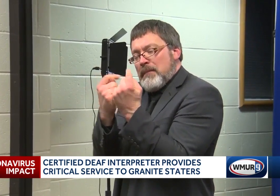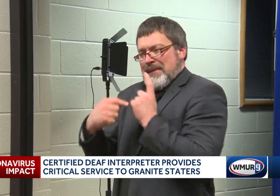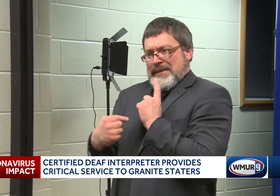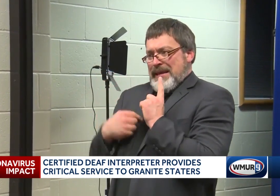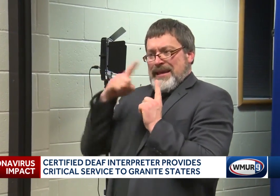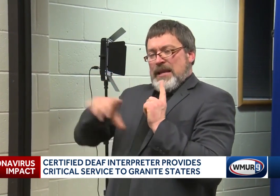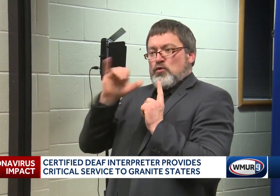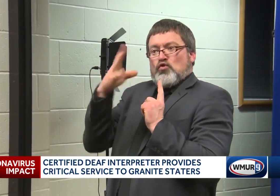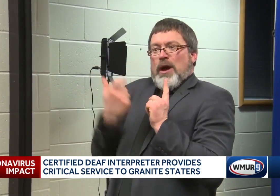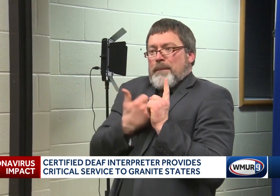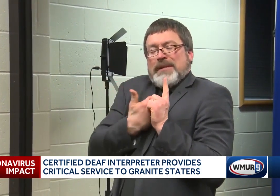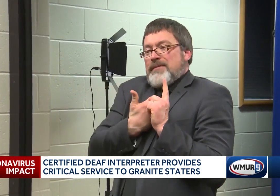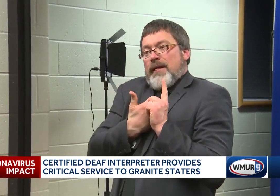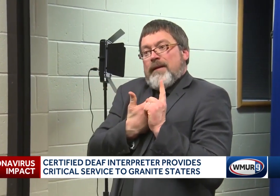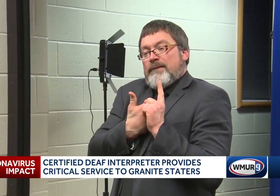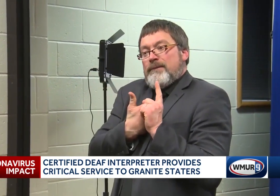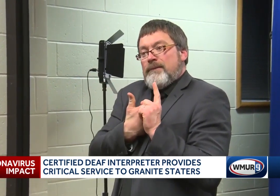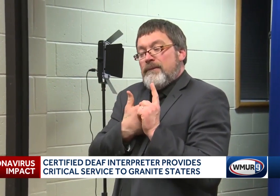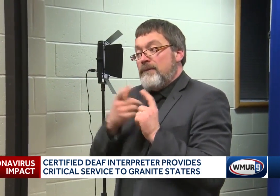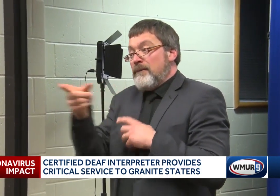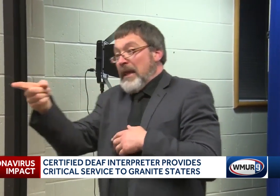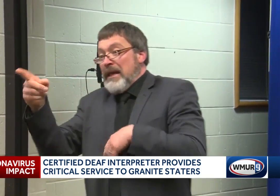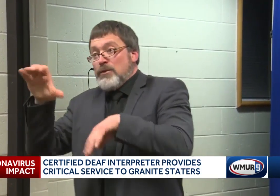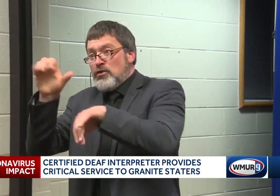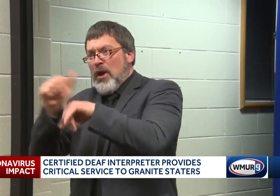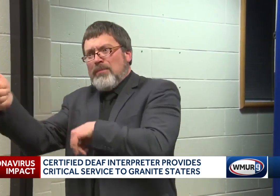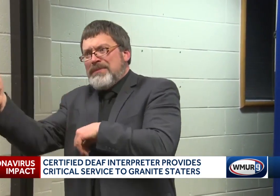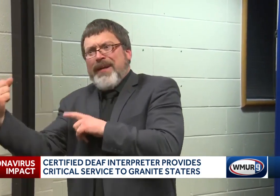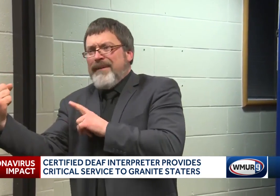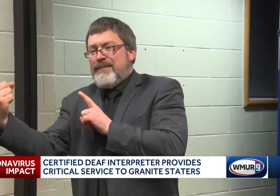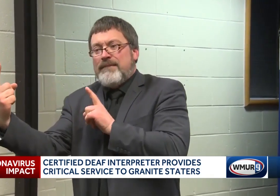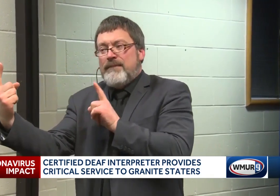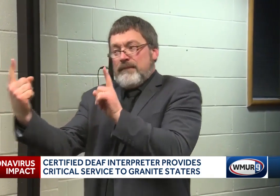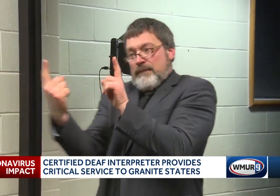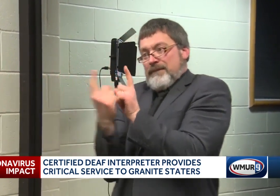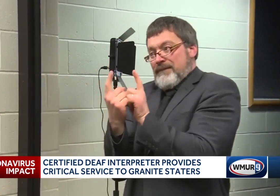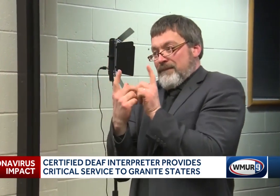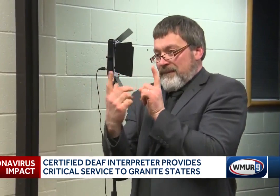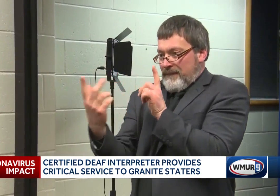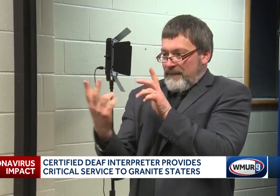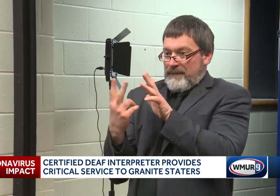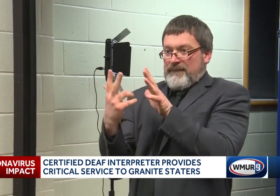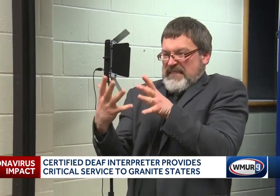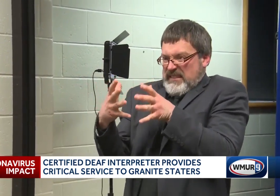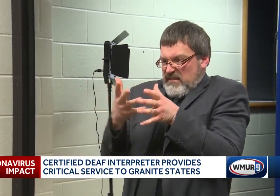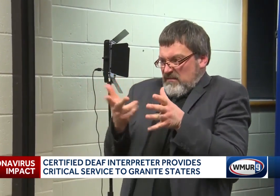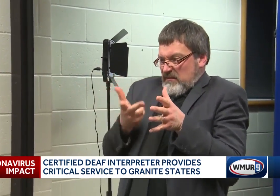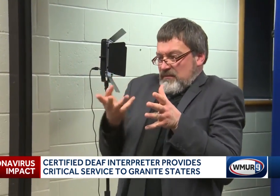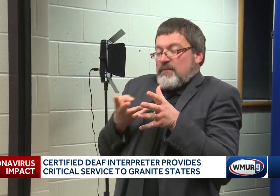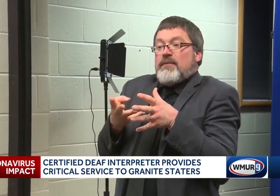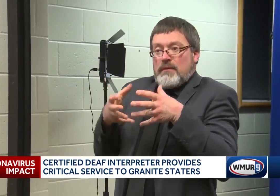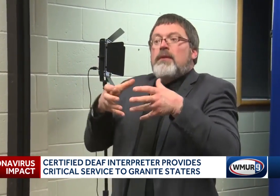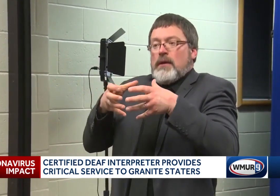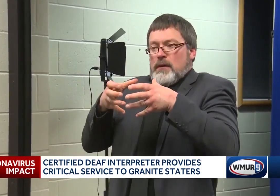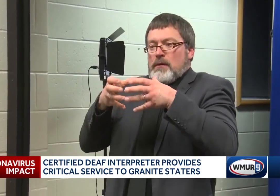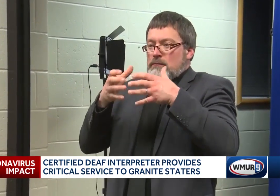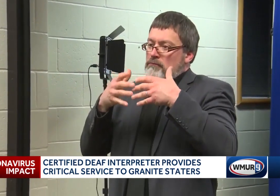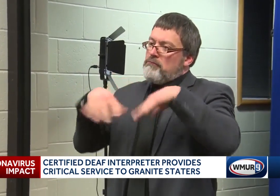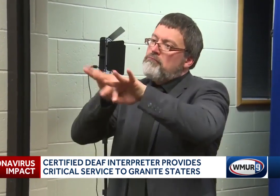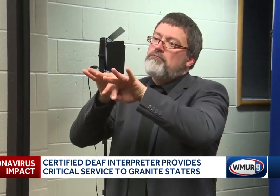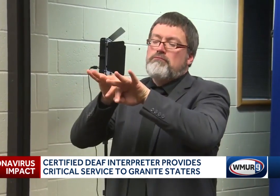<5:50 THAT'S THE LANGUAGE THAT THEY'RE COMFORTABLE WITH, THAT'S THEY'RE GOING TO BE ABLE TO ACCESS THE INFO WITH BEST A CERTIFIED DEAF INTERPRETER LIKE MYSELF IS